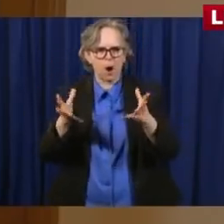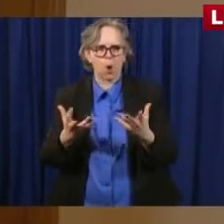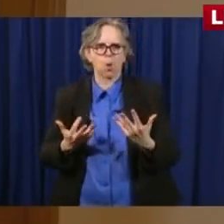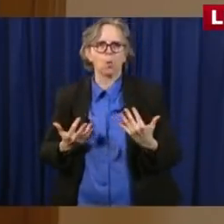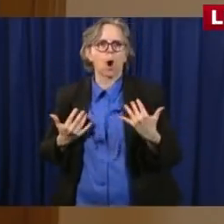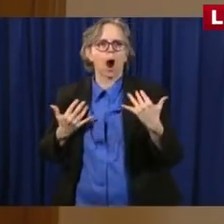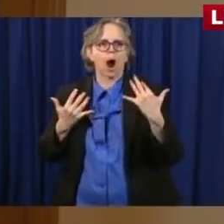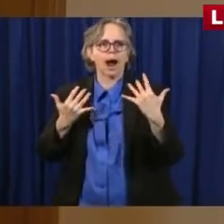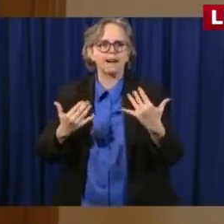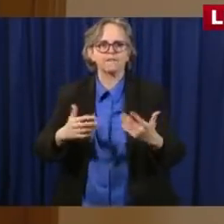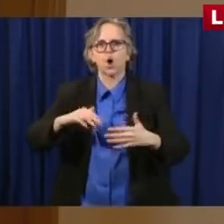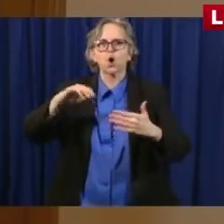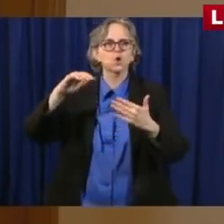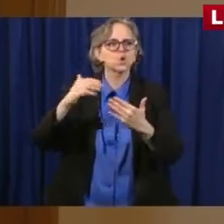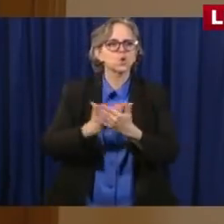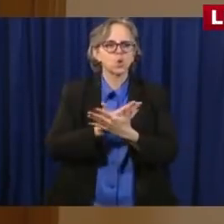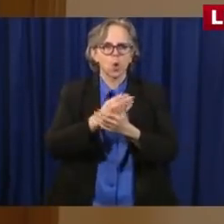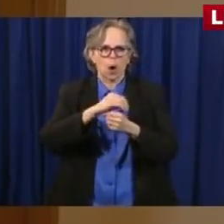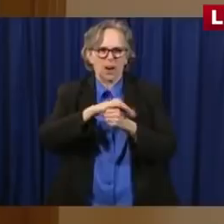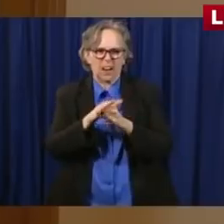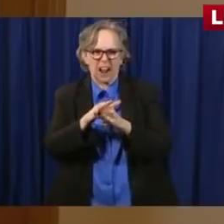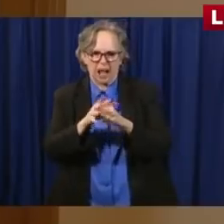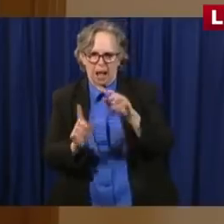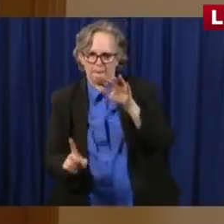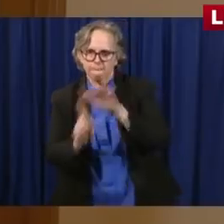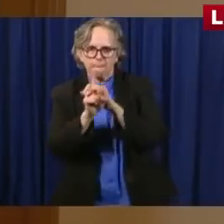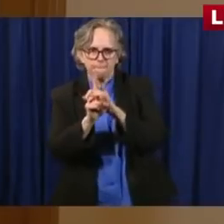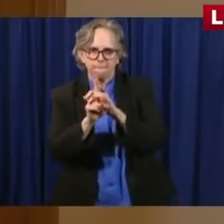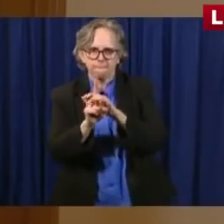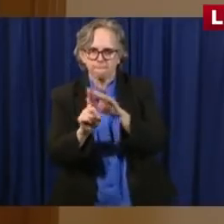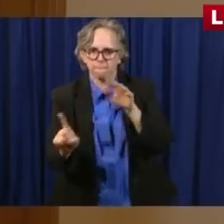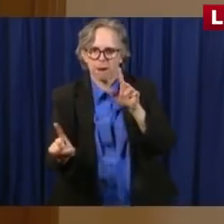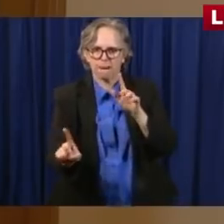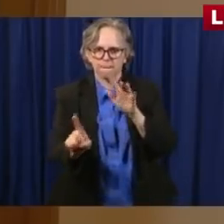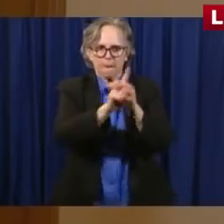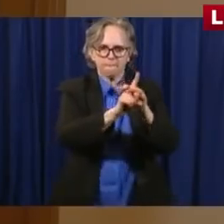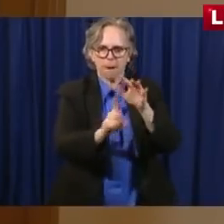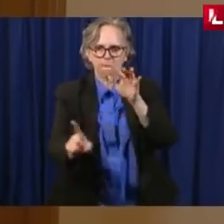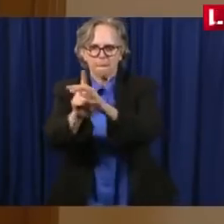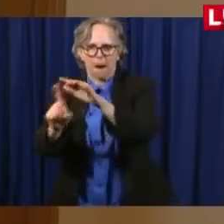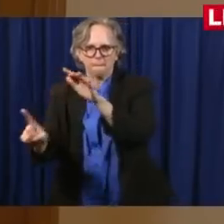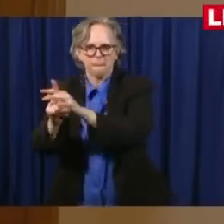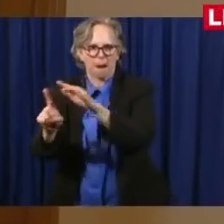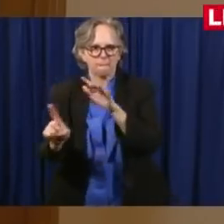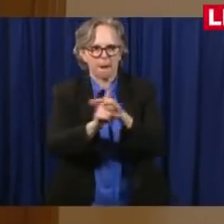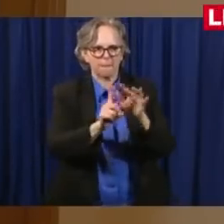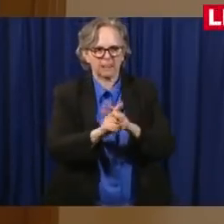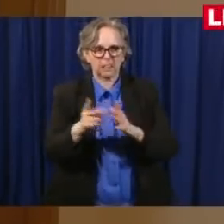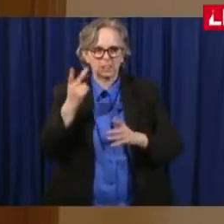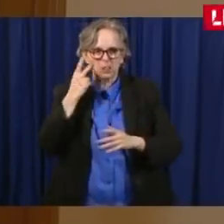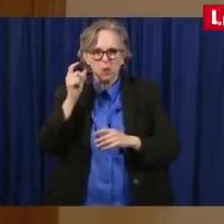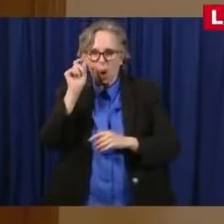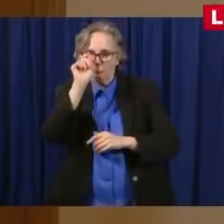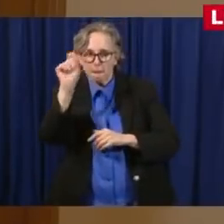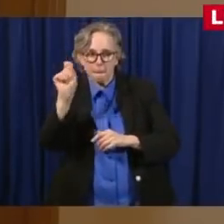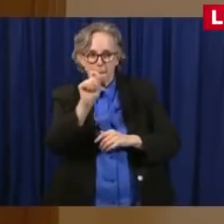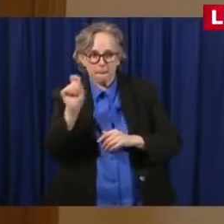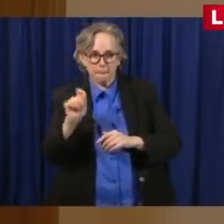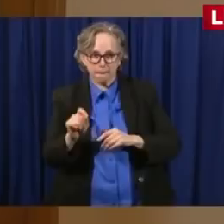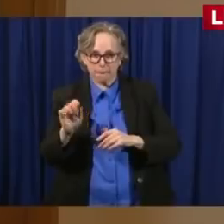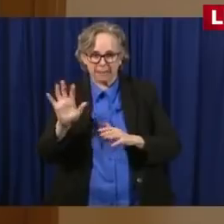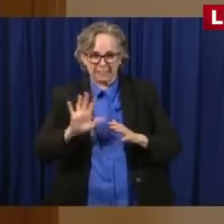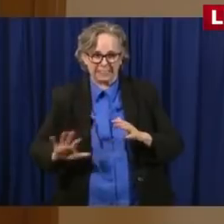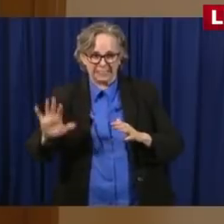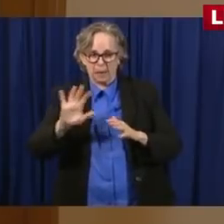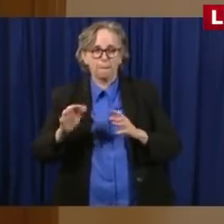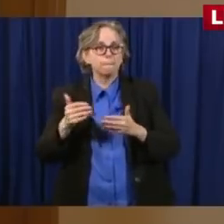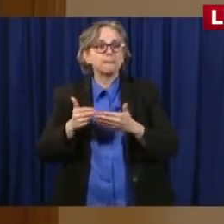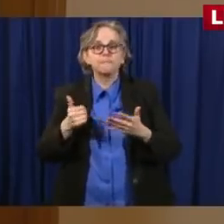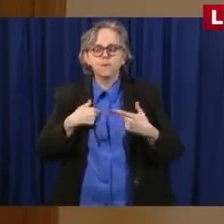THIS IS THE POPULATION OF OHIO WAITING FOR A NEW NOVEL CORONAVIRUS TO ENTER.